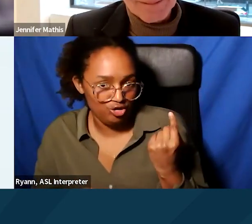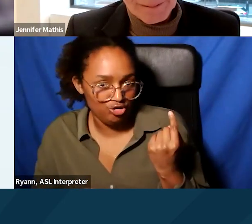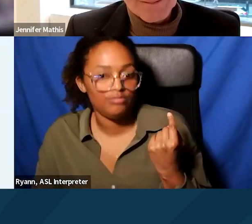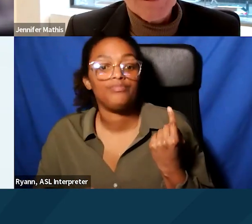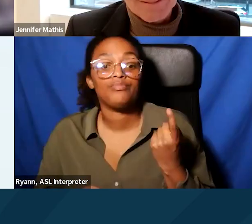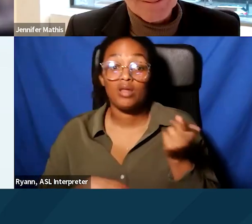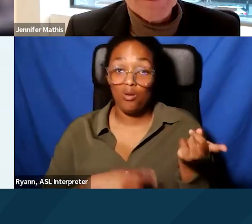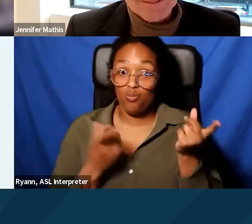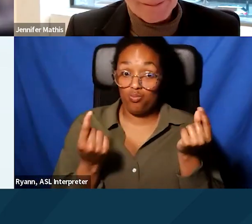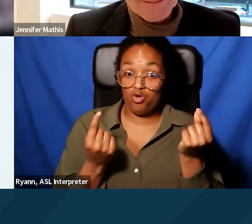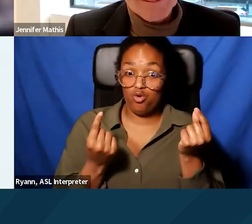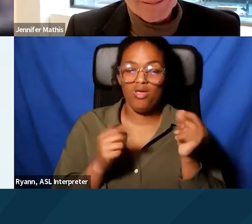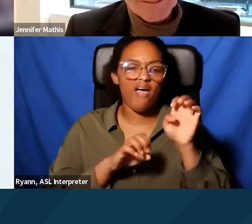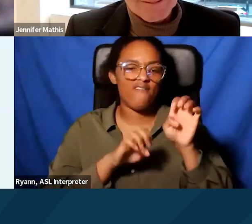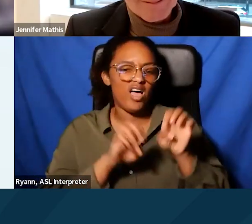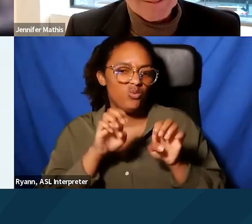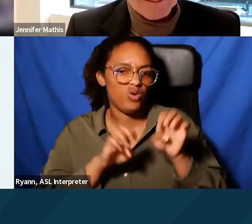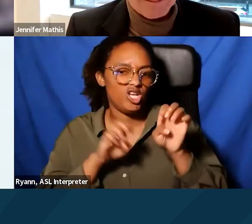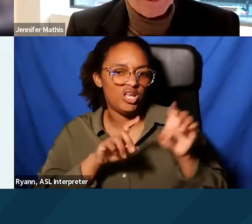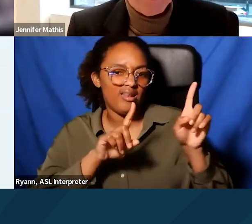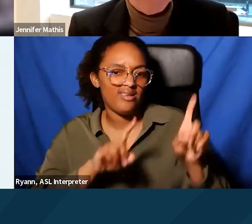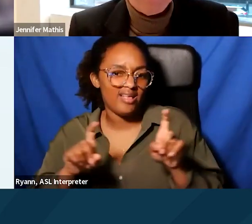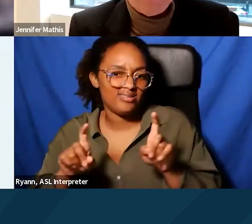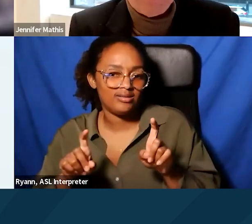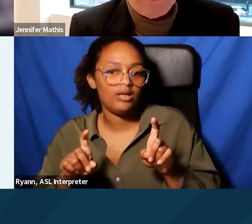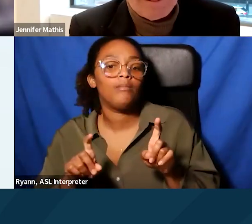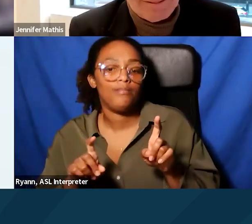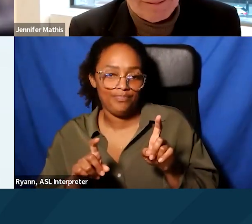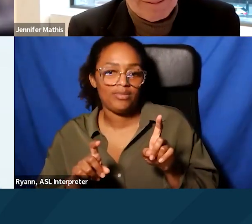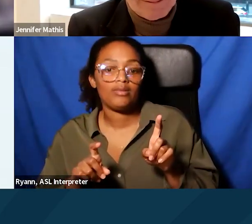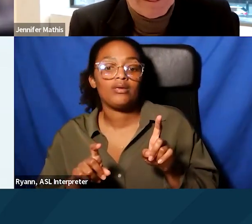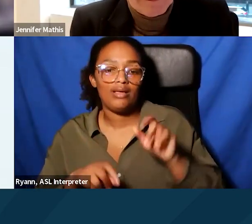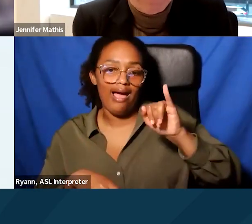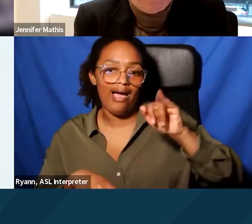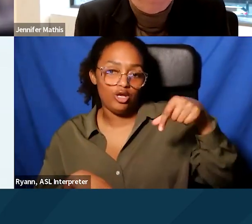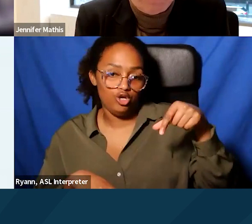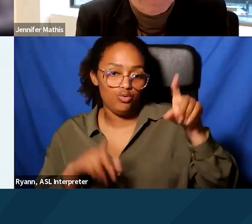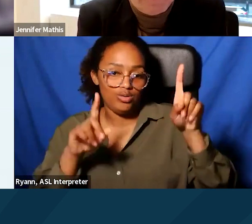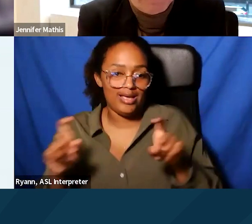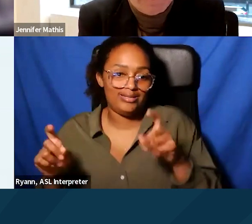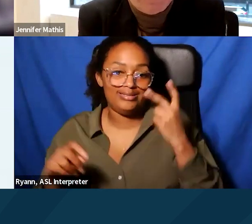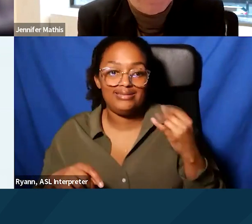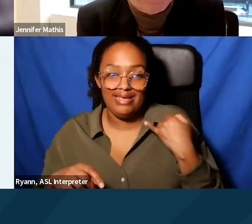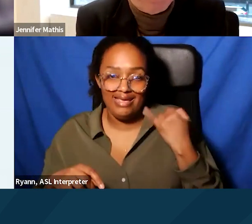like an IQ test, to see if you're still eligible to be on the waiting list still.